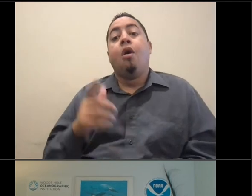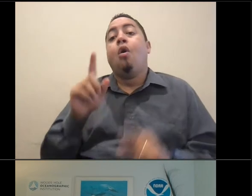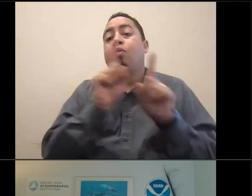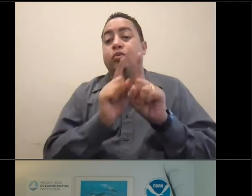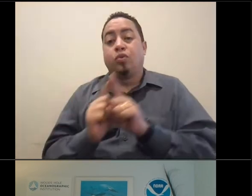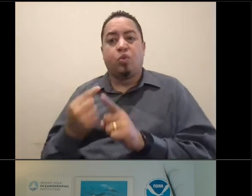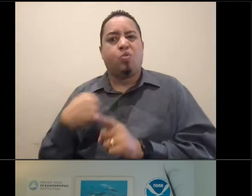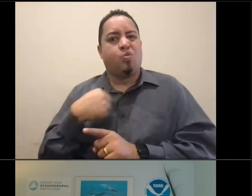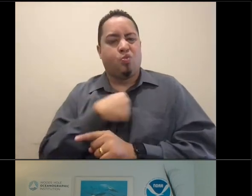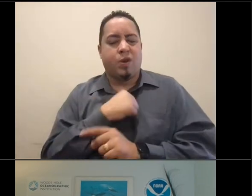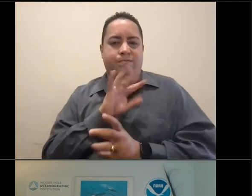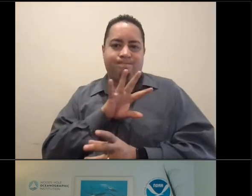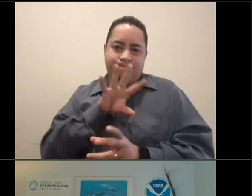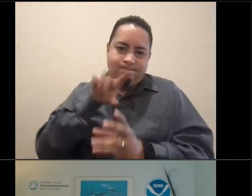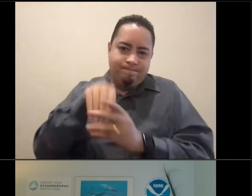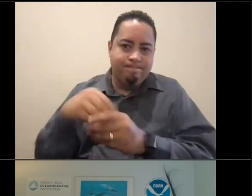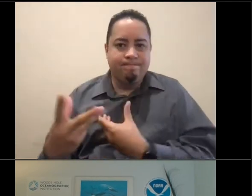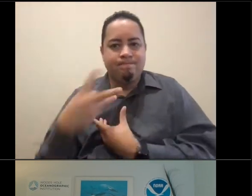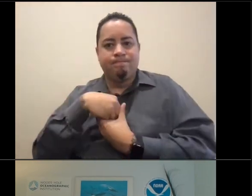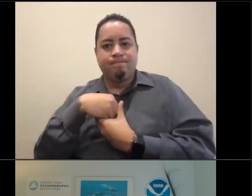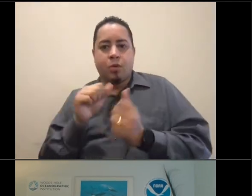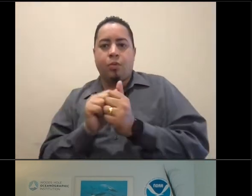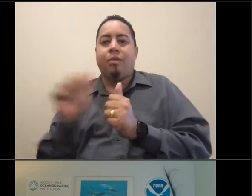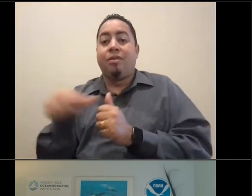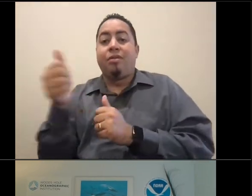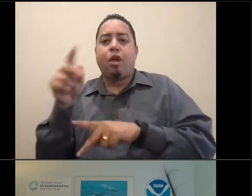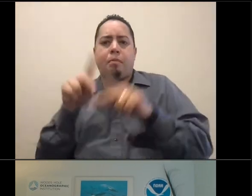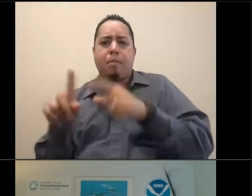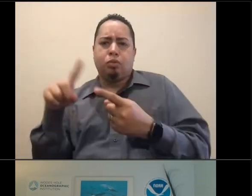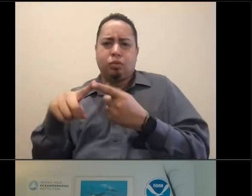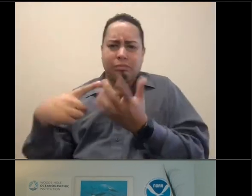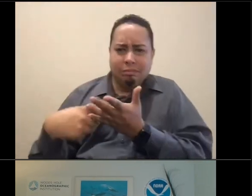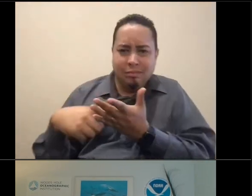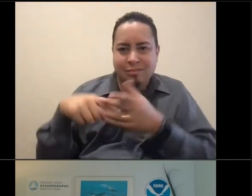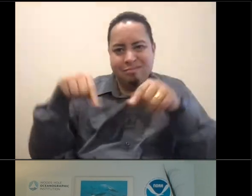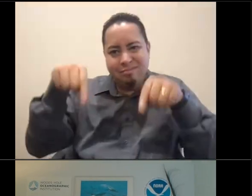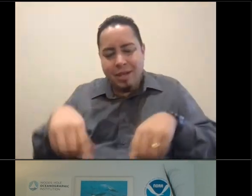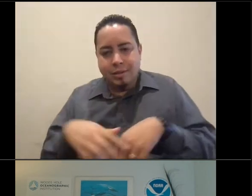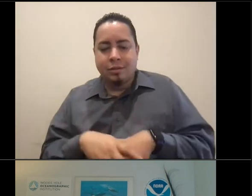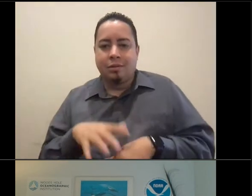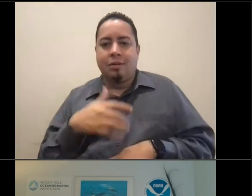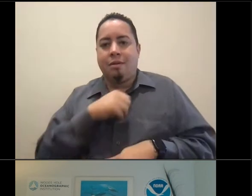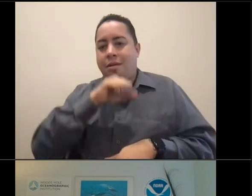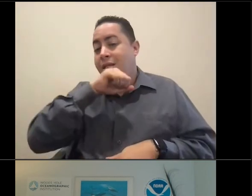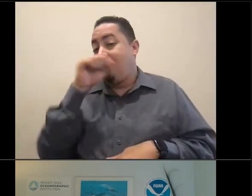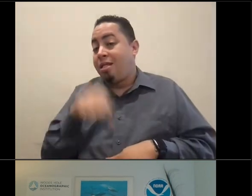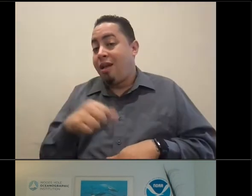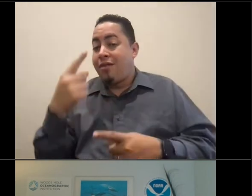other people in that as well, which is really exciting. It's been awesome to hear all the questions, and maybe some of the interest